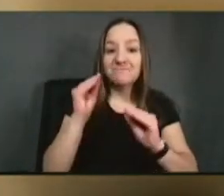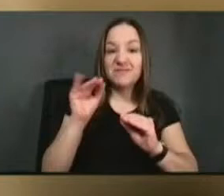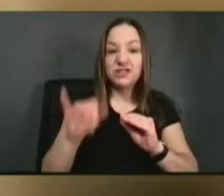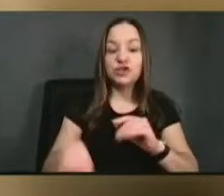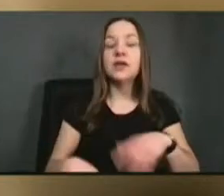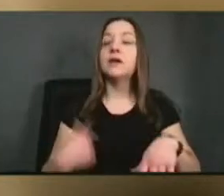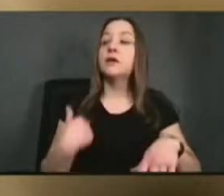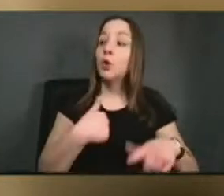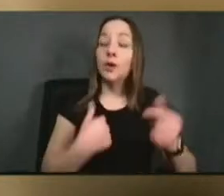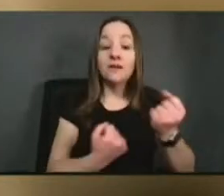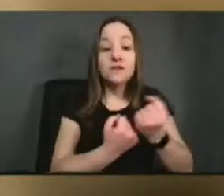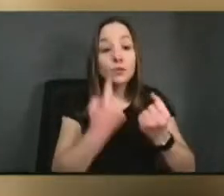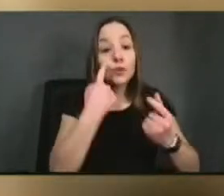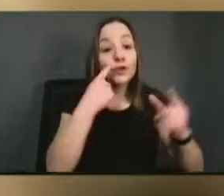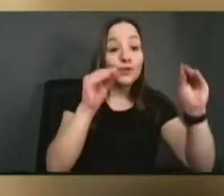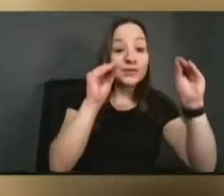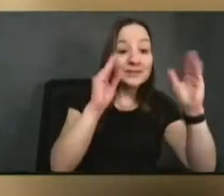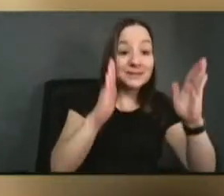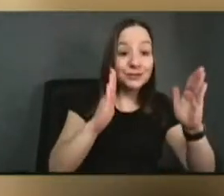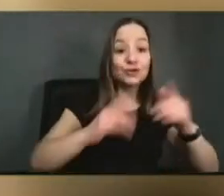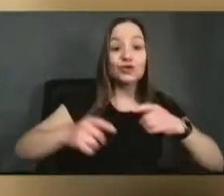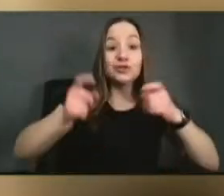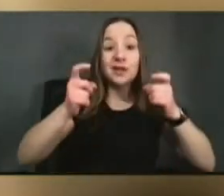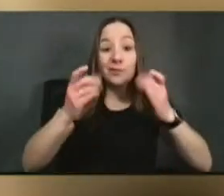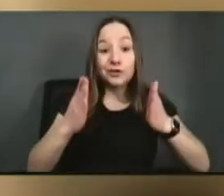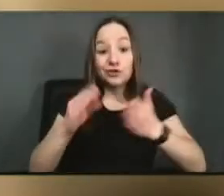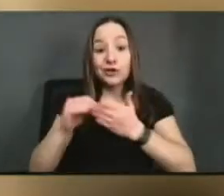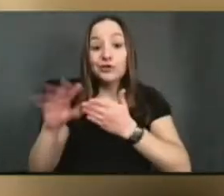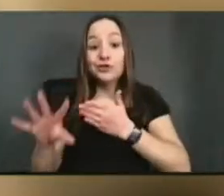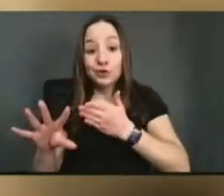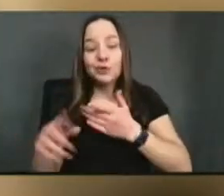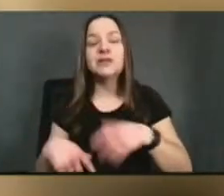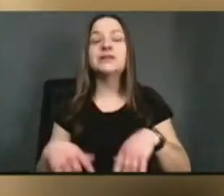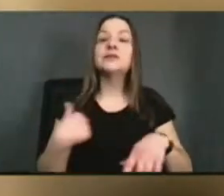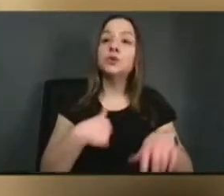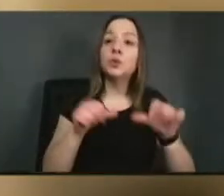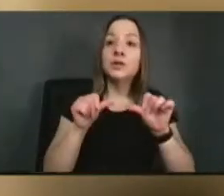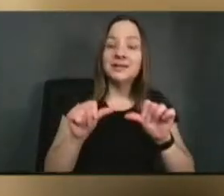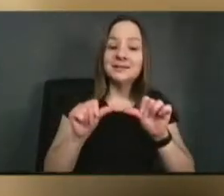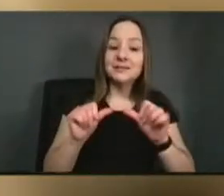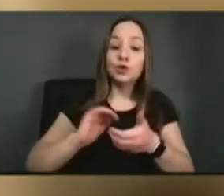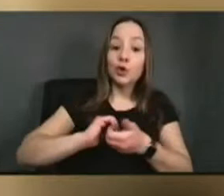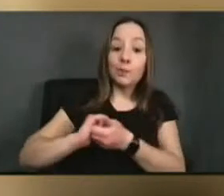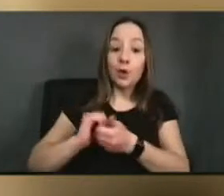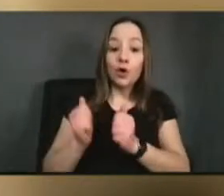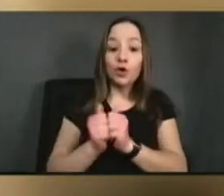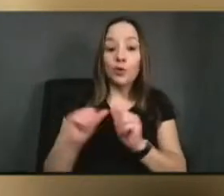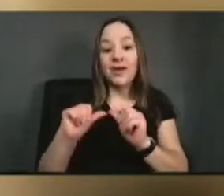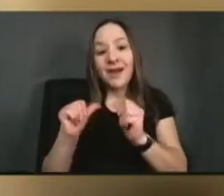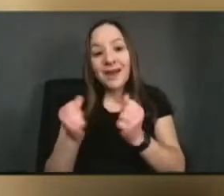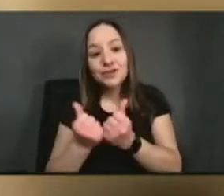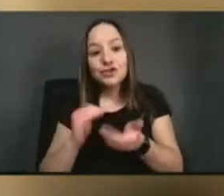instituted supports for our teachers, administrators as well